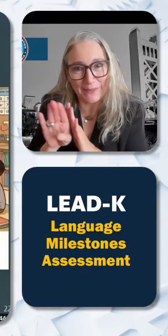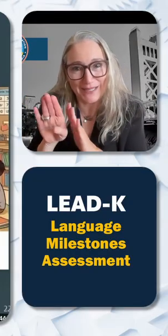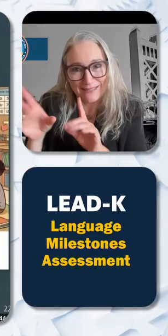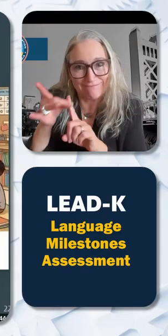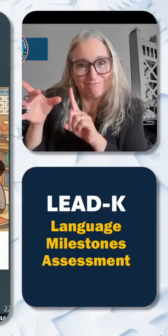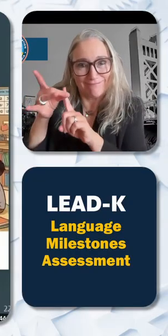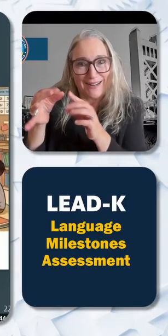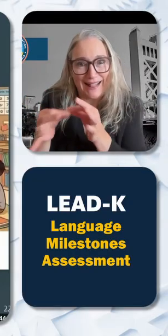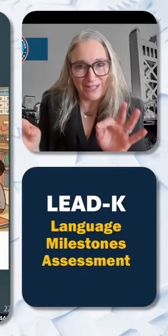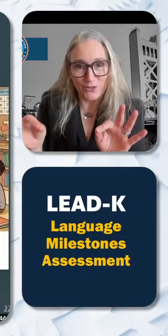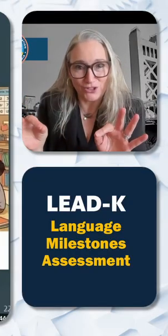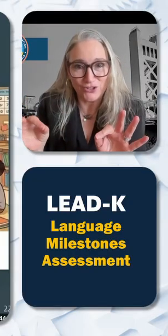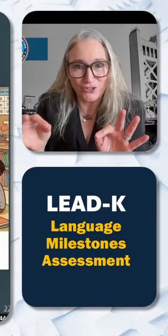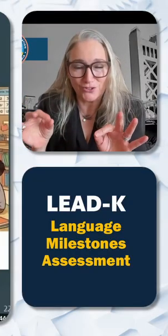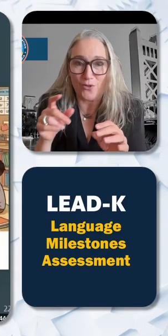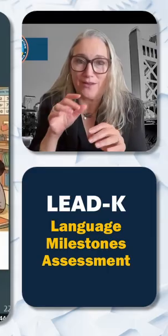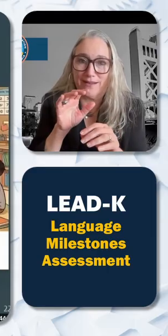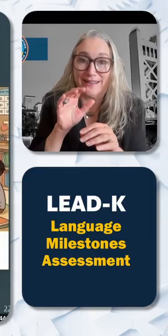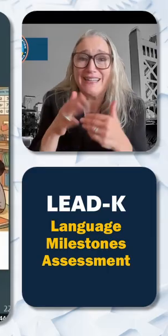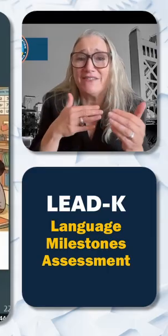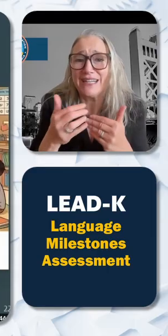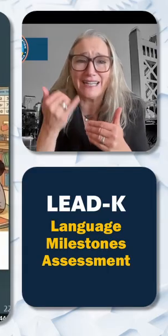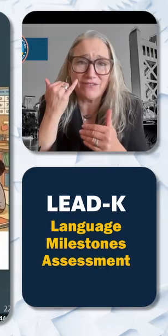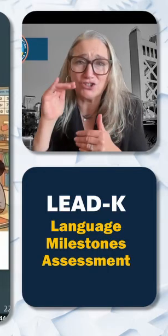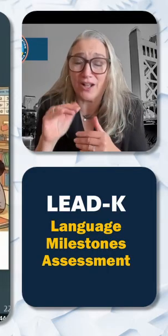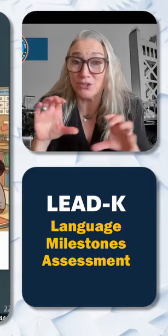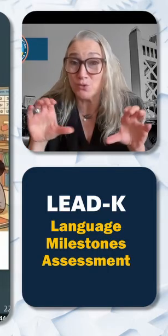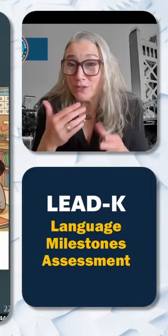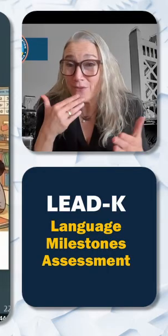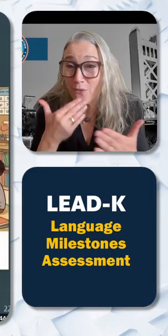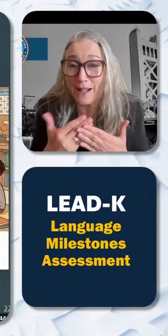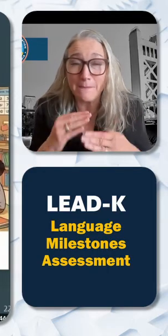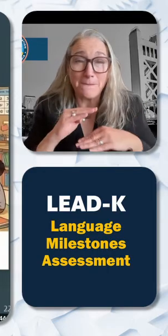because the brain is still developing. It's still acquiring that language.